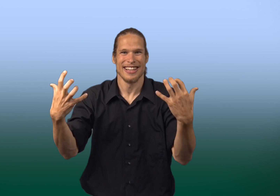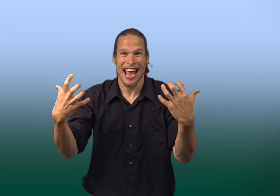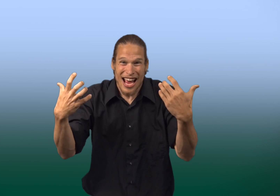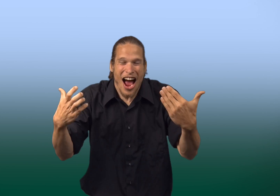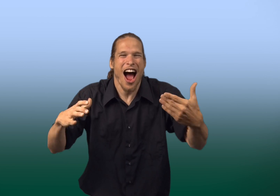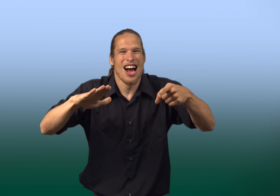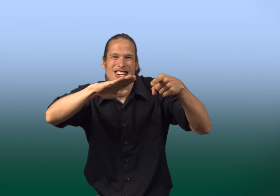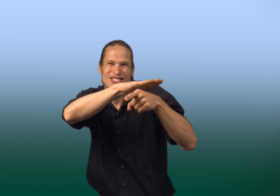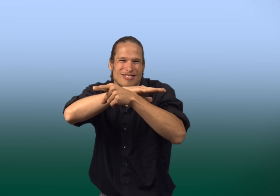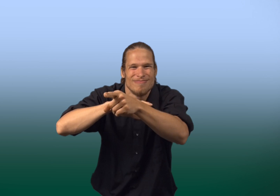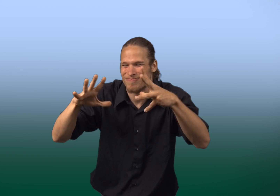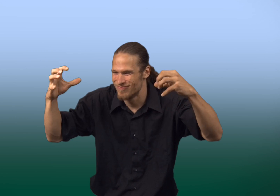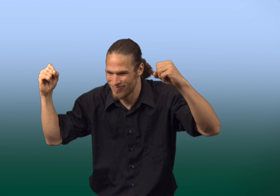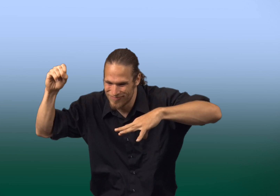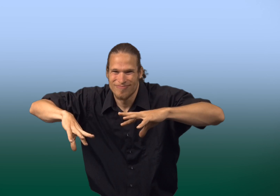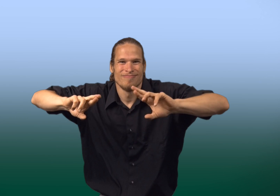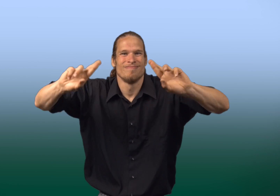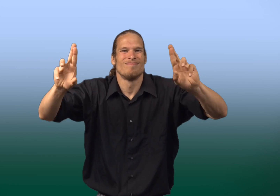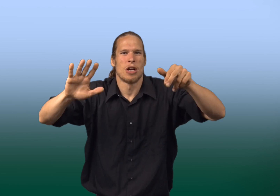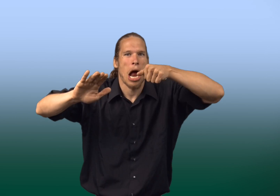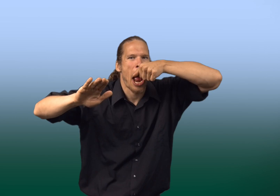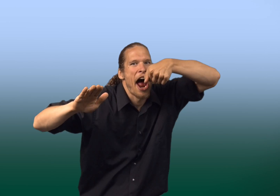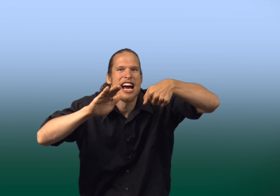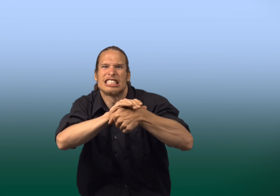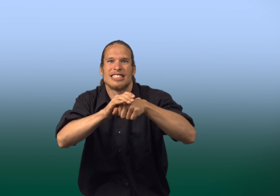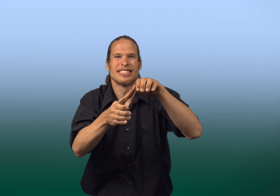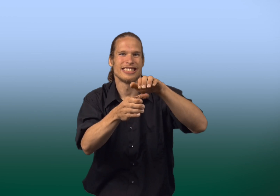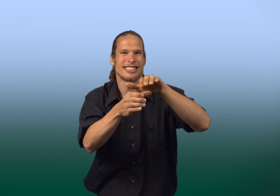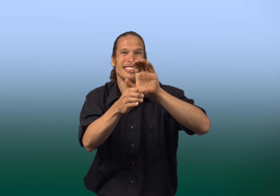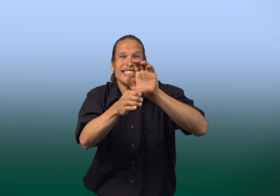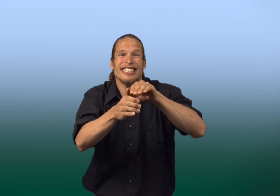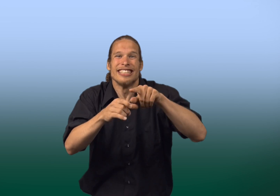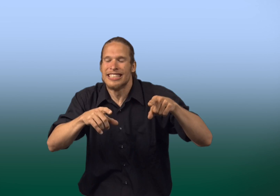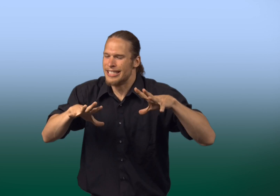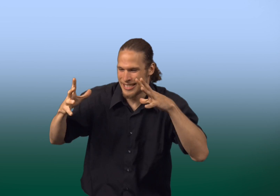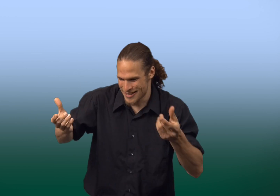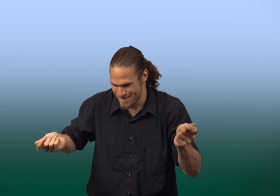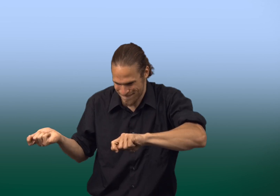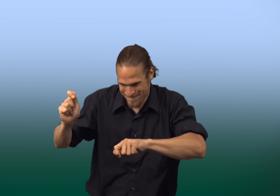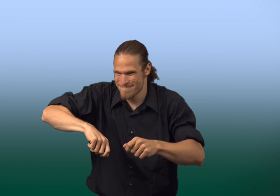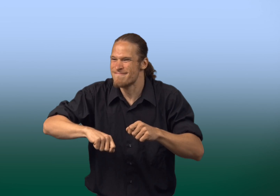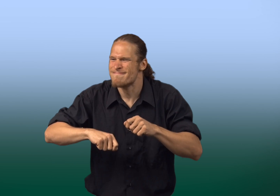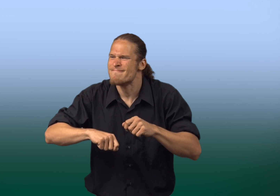And he went off to search to find a hidden treasure.